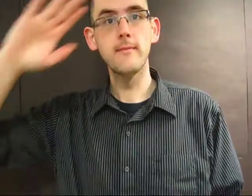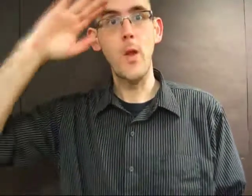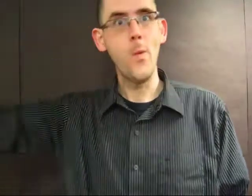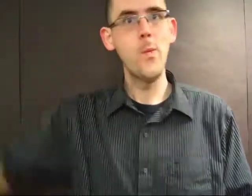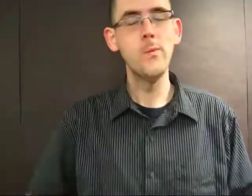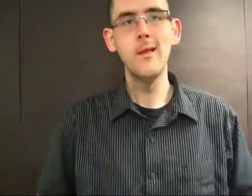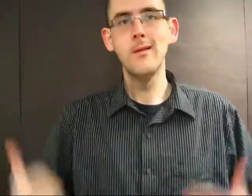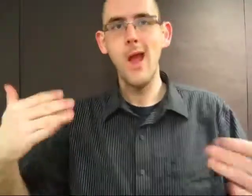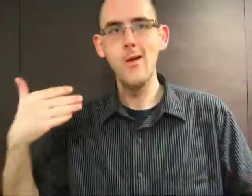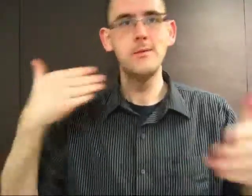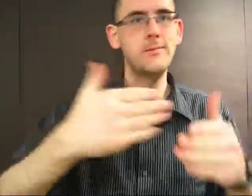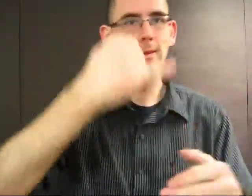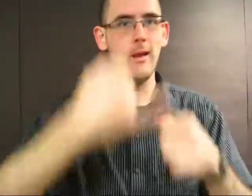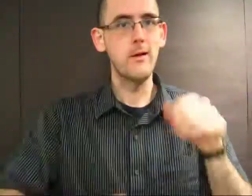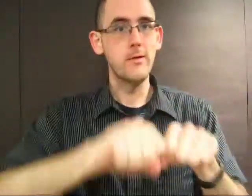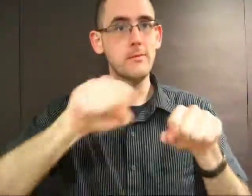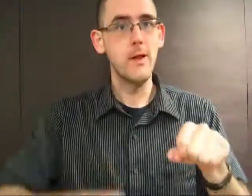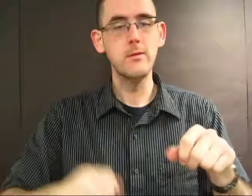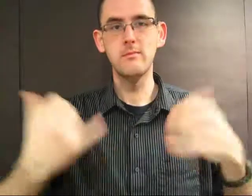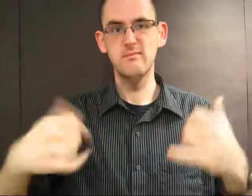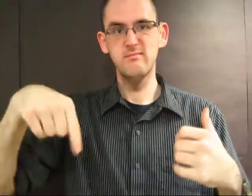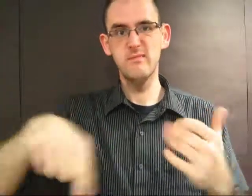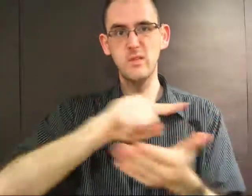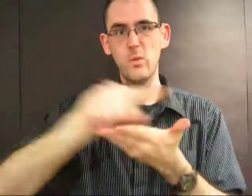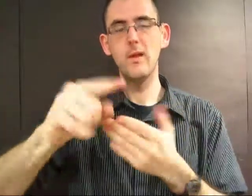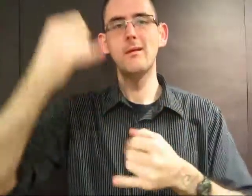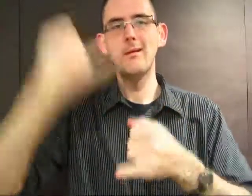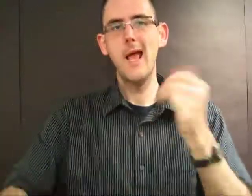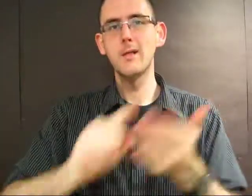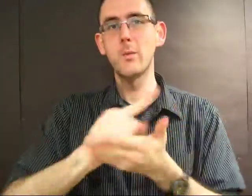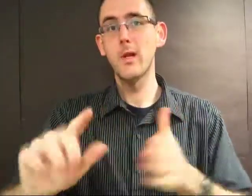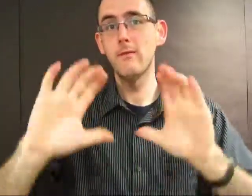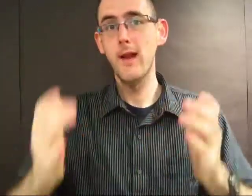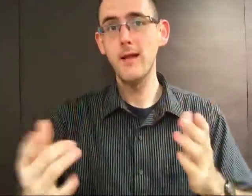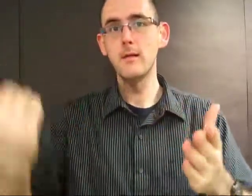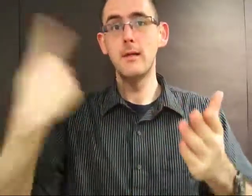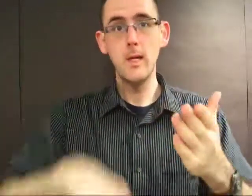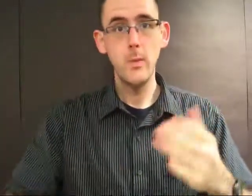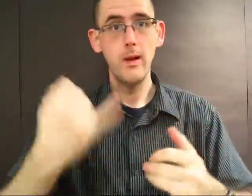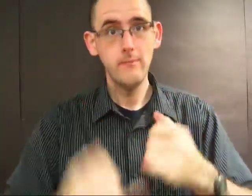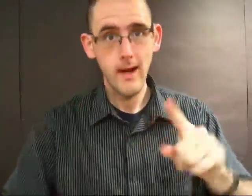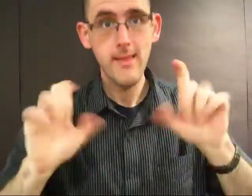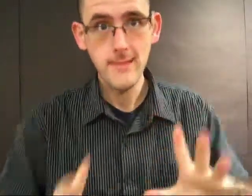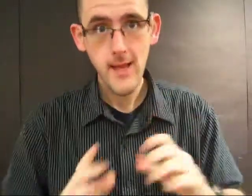Hello, there. We're getting awfully close to the end of the semester. This is the last week of classes, and next week is finals.